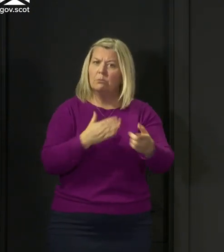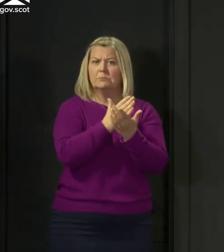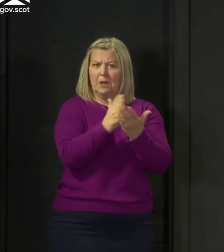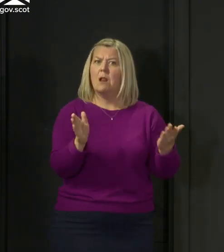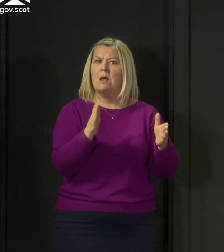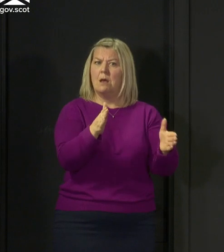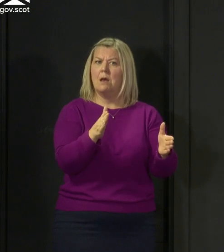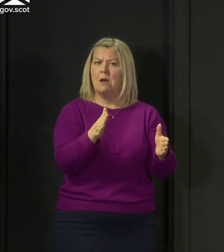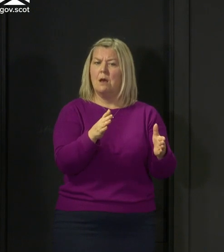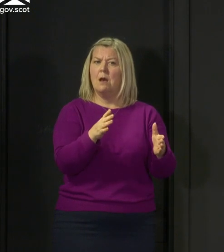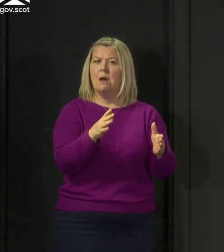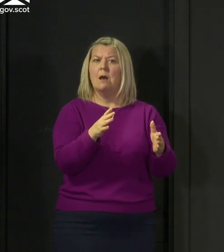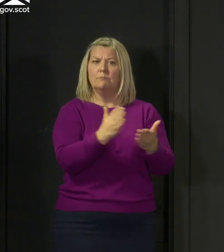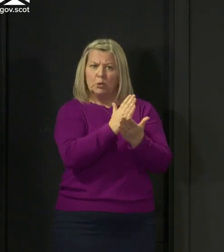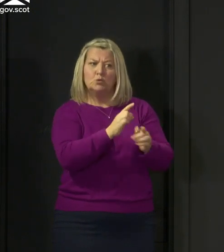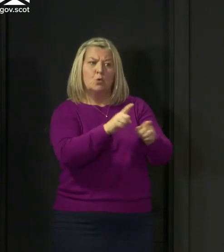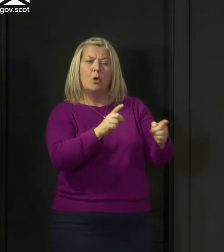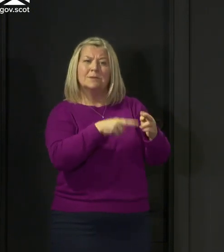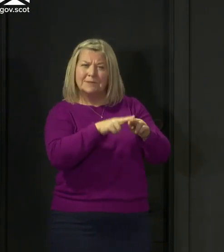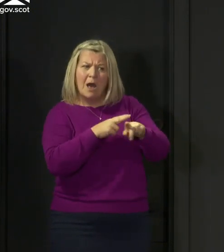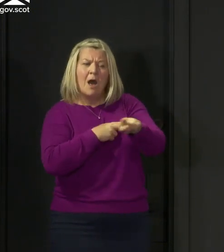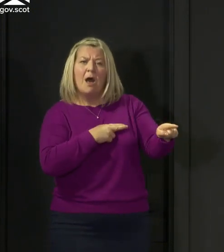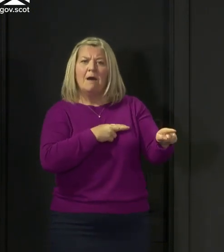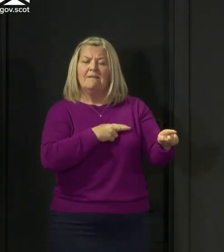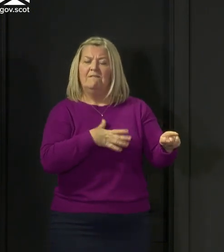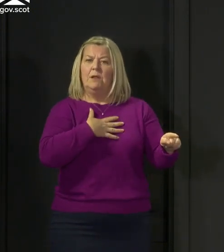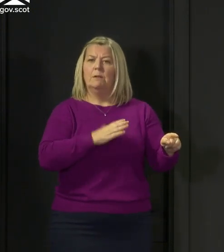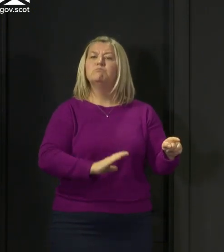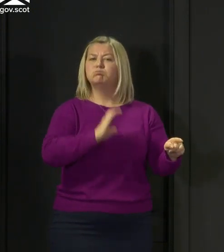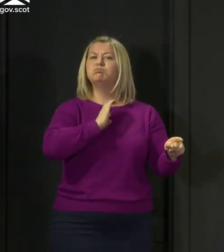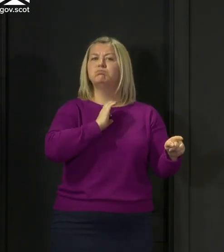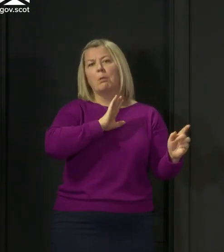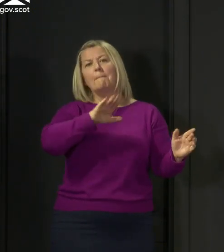workers, that it is safe for them to do so. That has to be done in a careful way and in